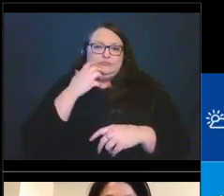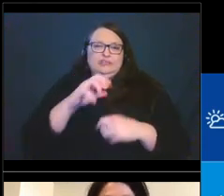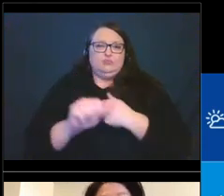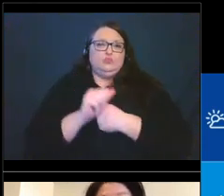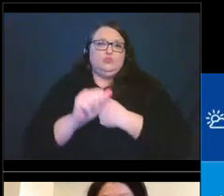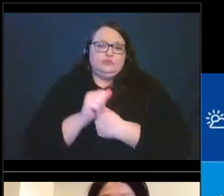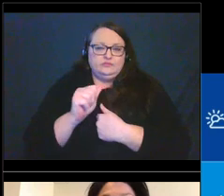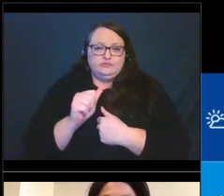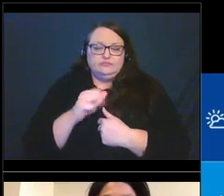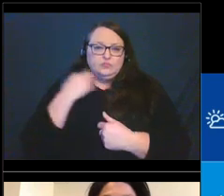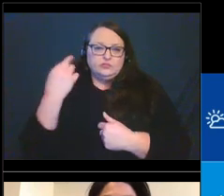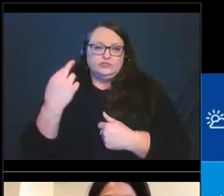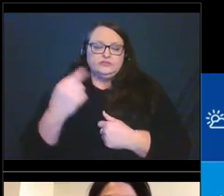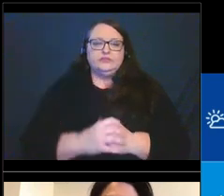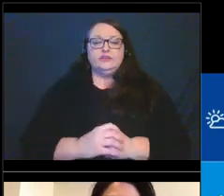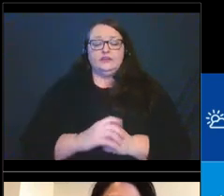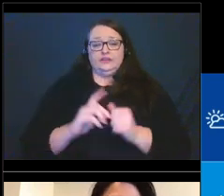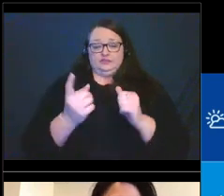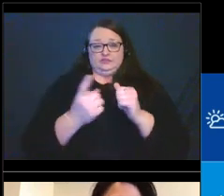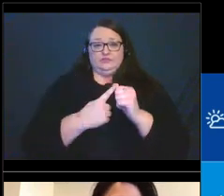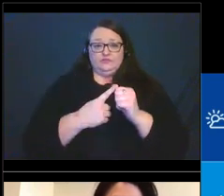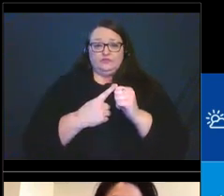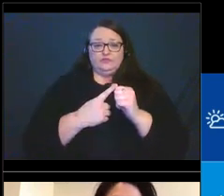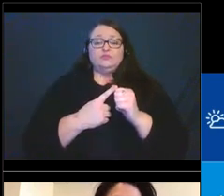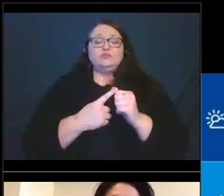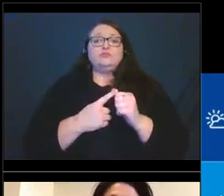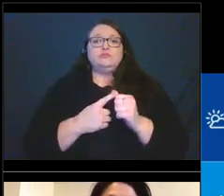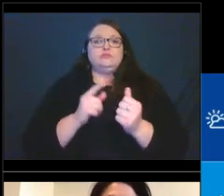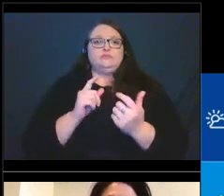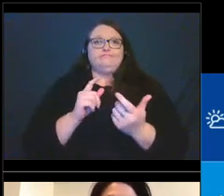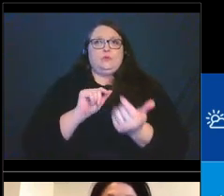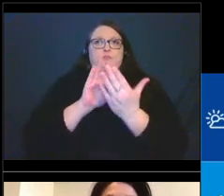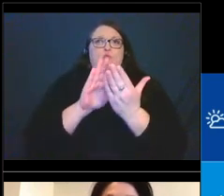that applies a consistent approach across different climate regions, incorporates